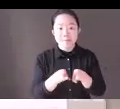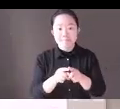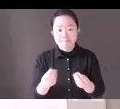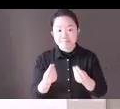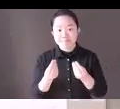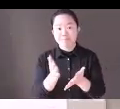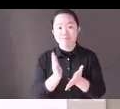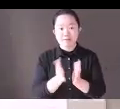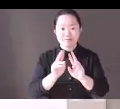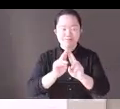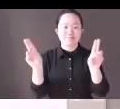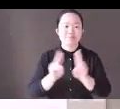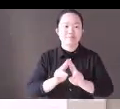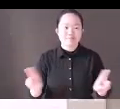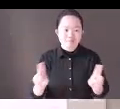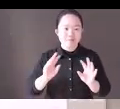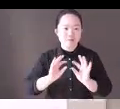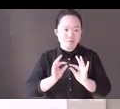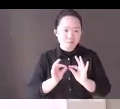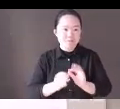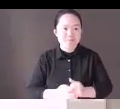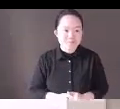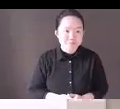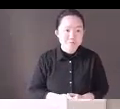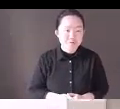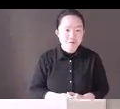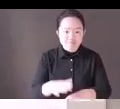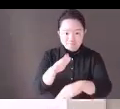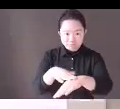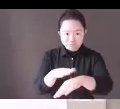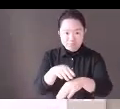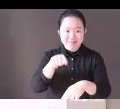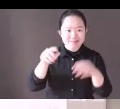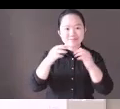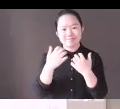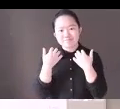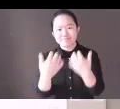the iwp global website after the event please use the Q&A function if you would like to ask